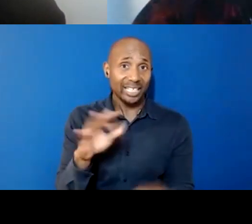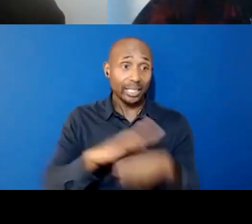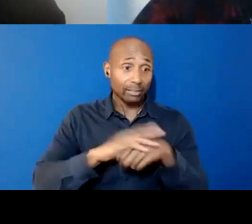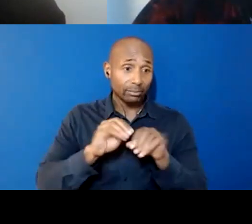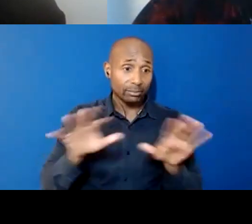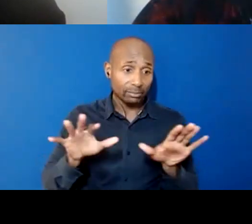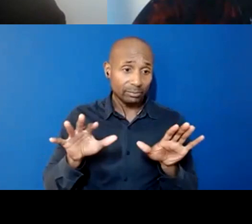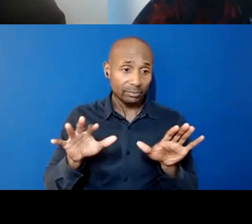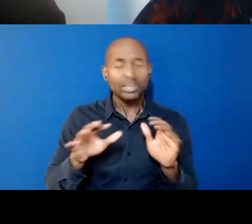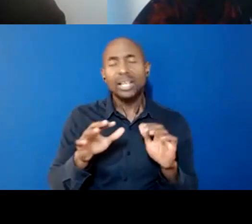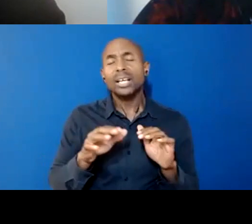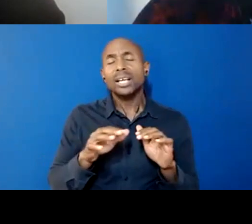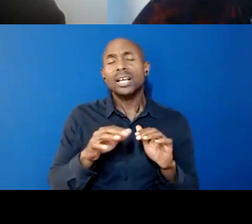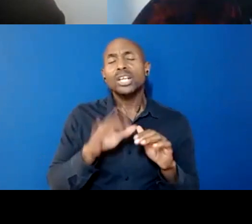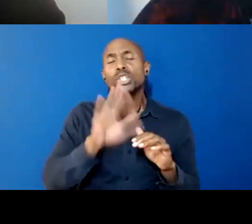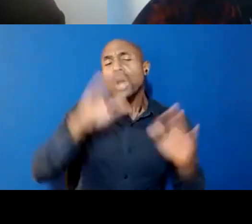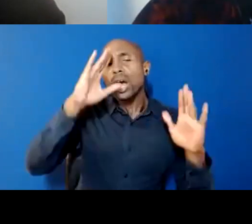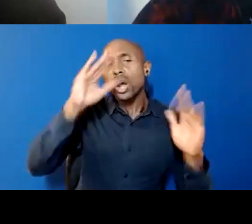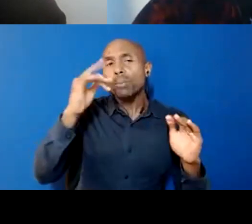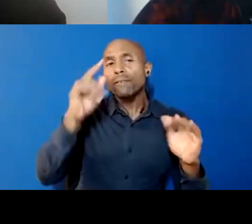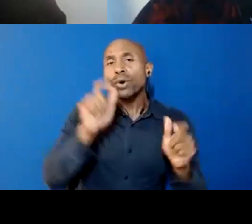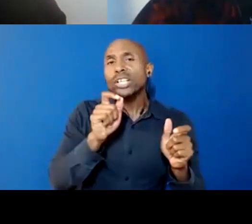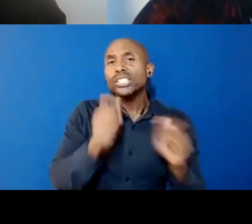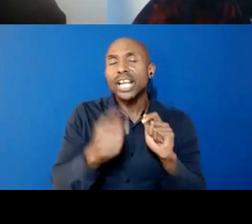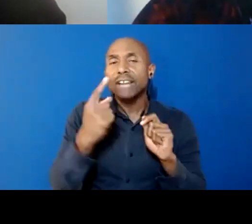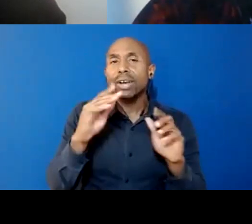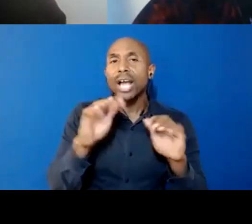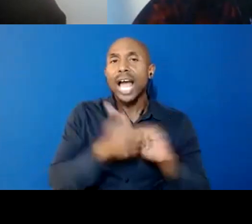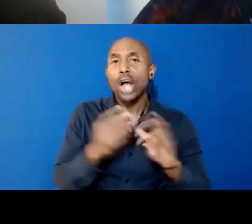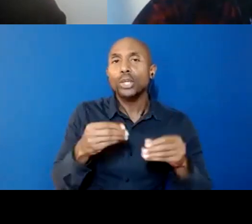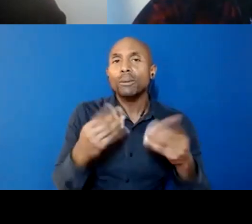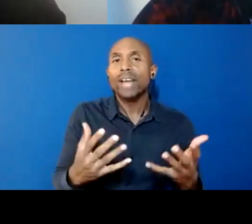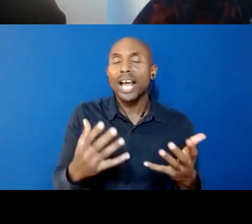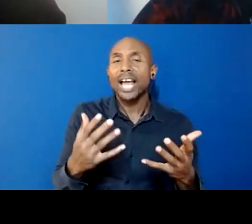programs in the future? Great question.